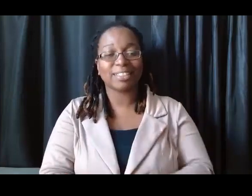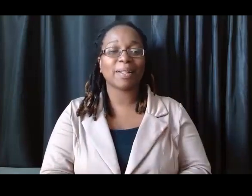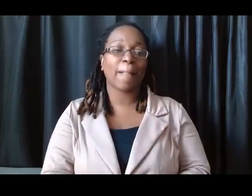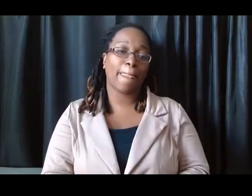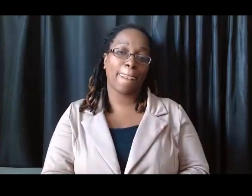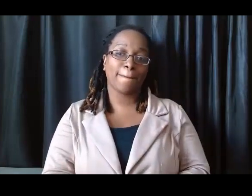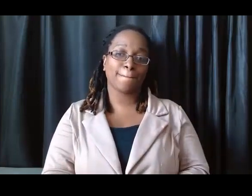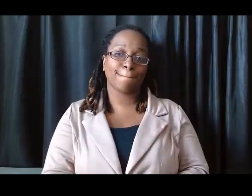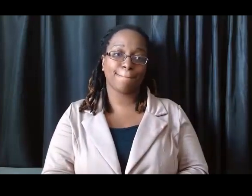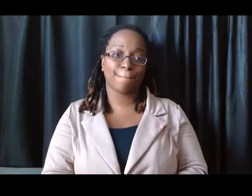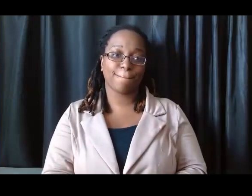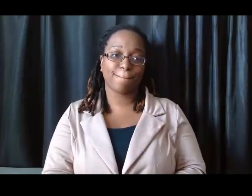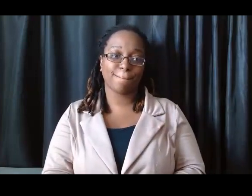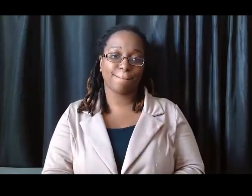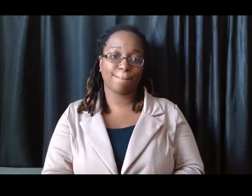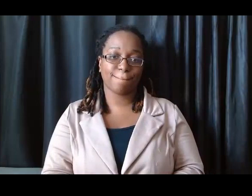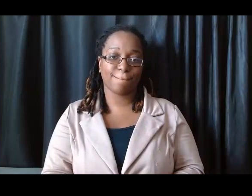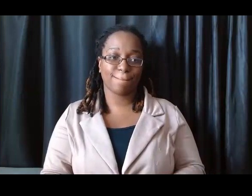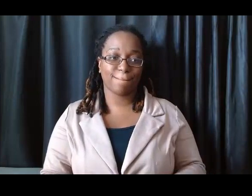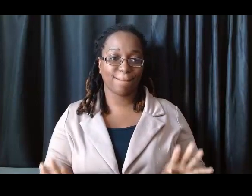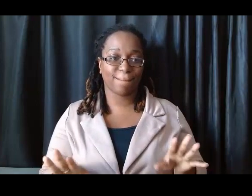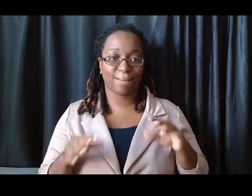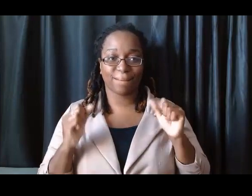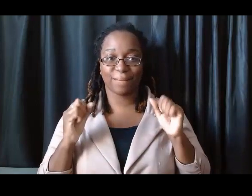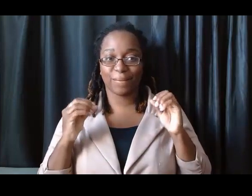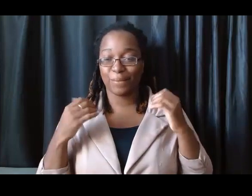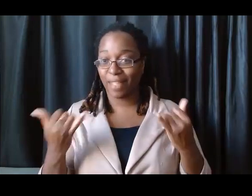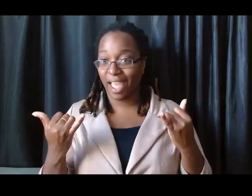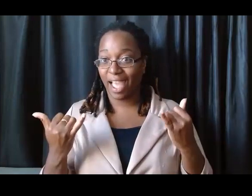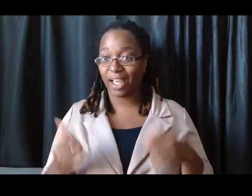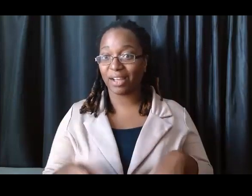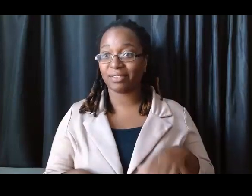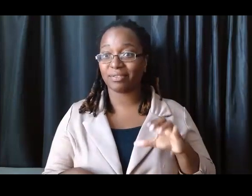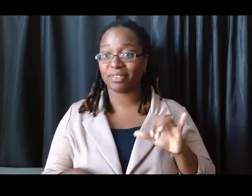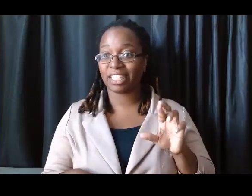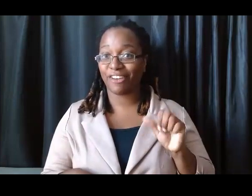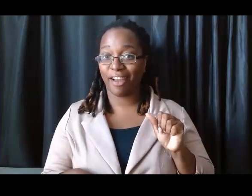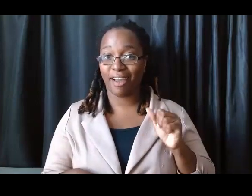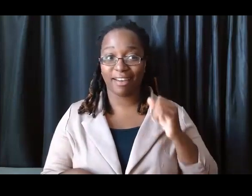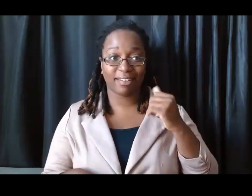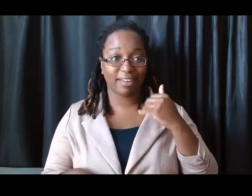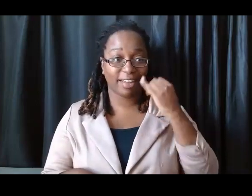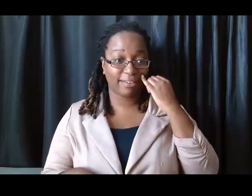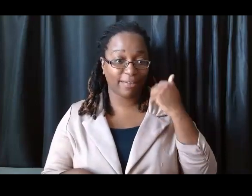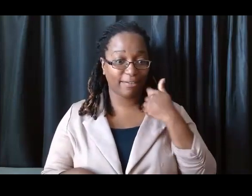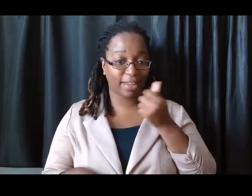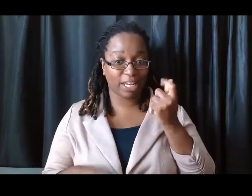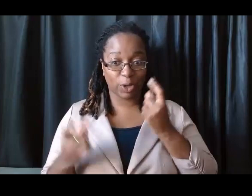on that note, Ciara, if there are any questions in the chatbox, I would love to address them